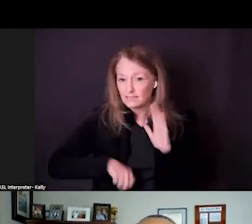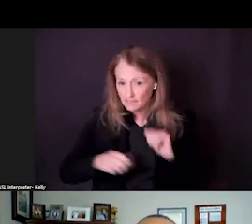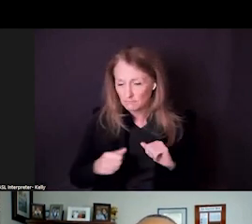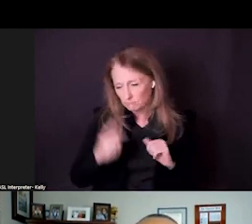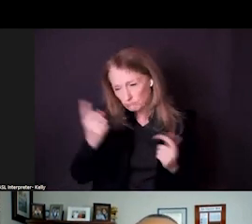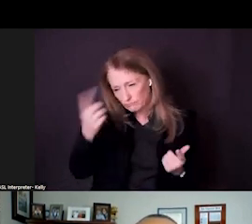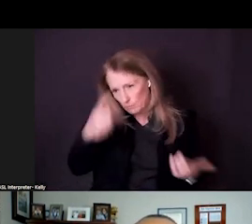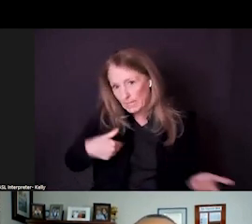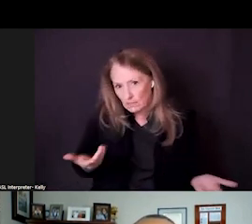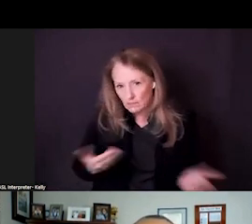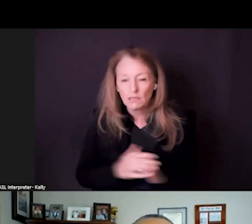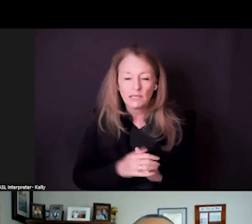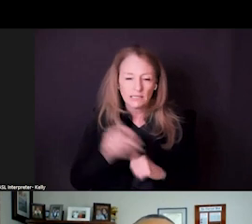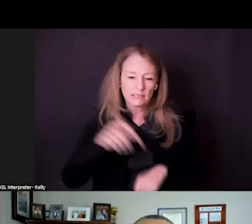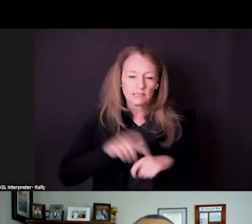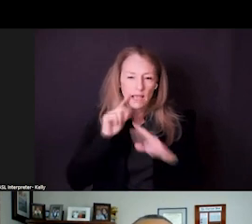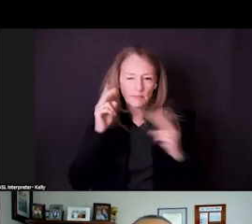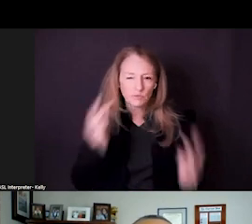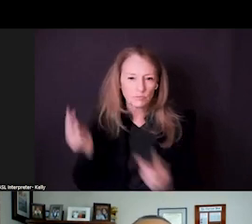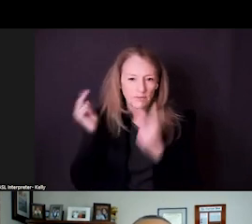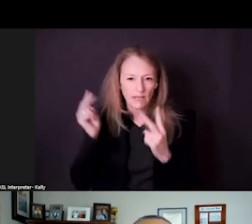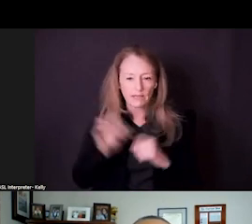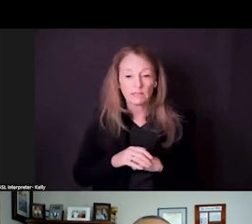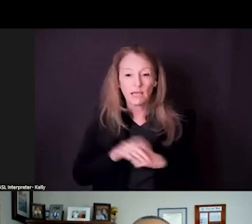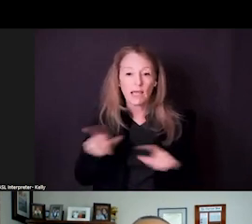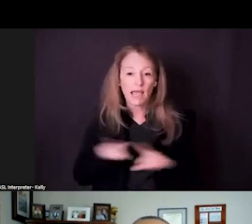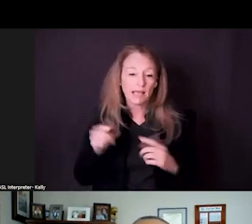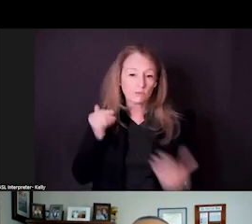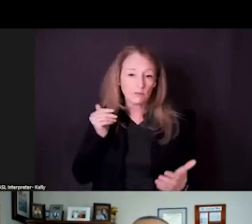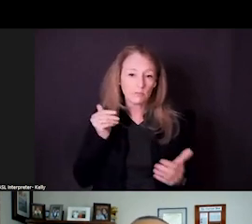OF REFLECTION. AS WE ARE MARCHING TOWARD THE CLOSE OF ONE YEAR